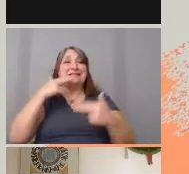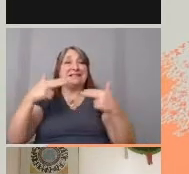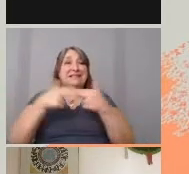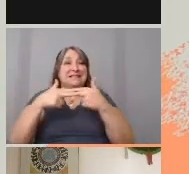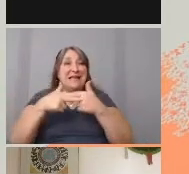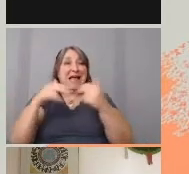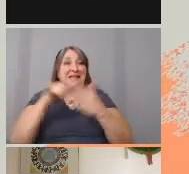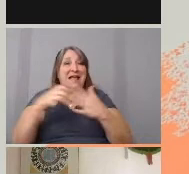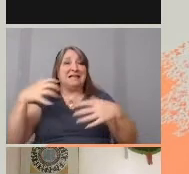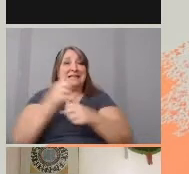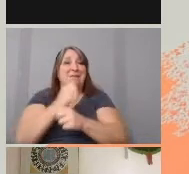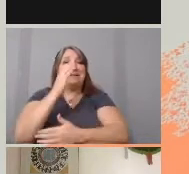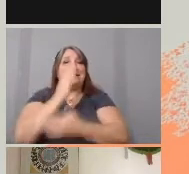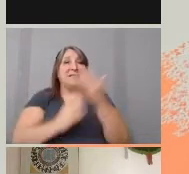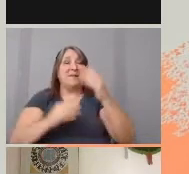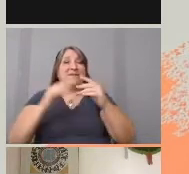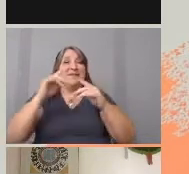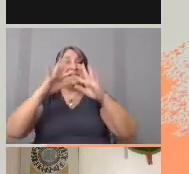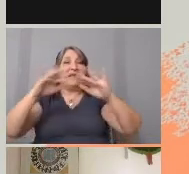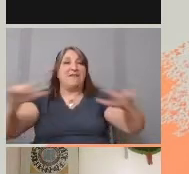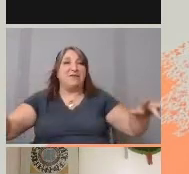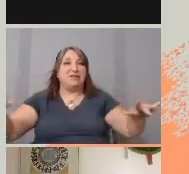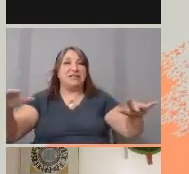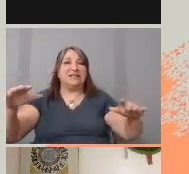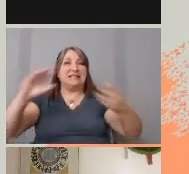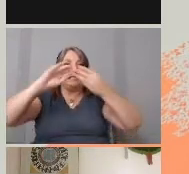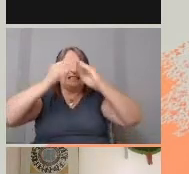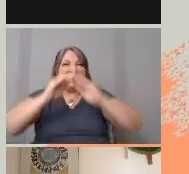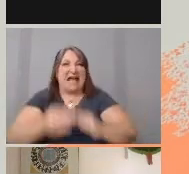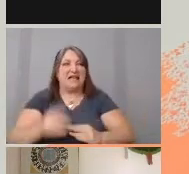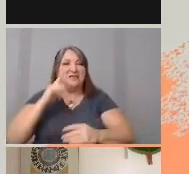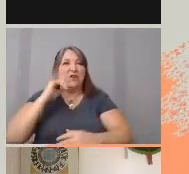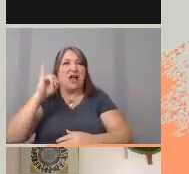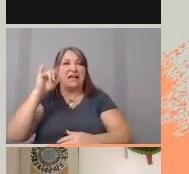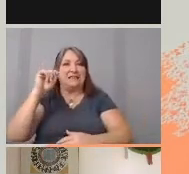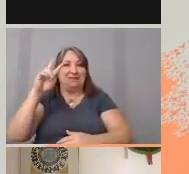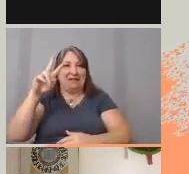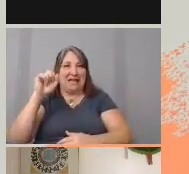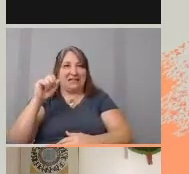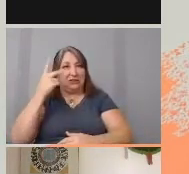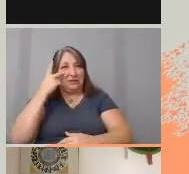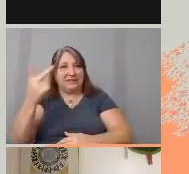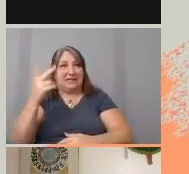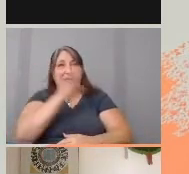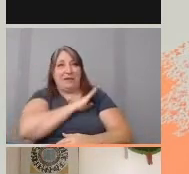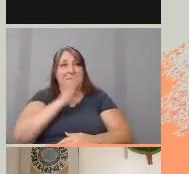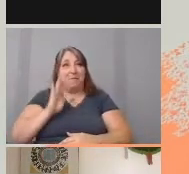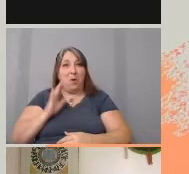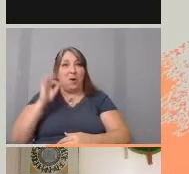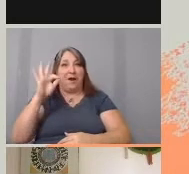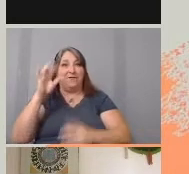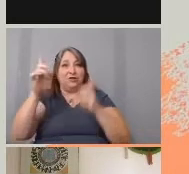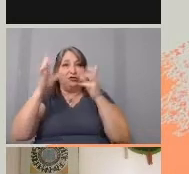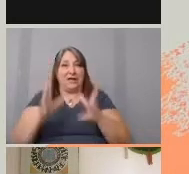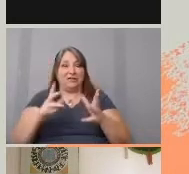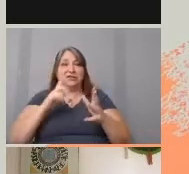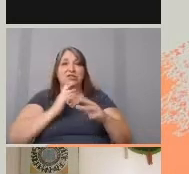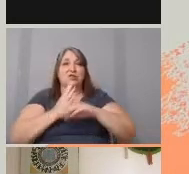some of the diversity stats of ITVS. You can see that the board of directors is more than three quarters BIPOC